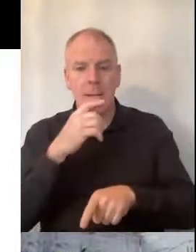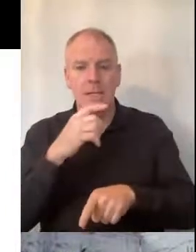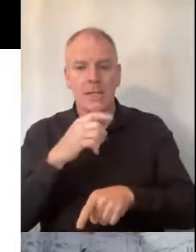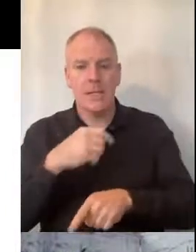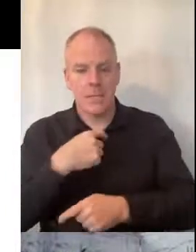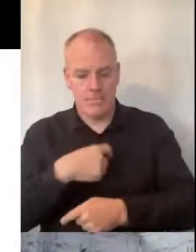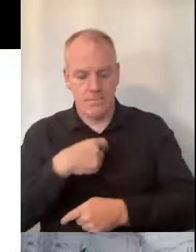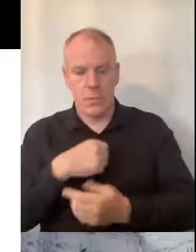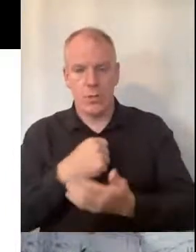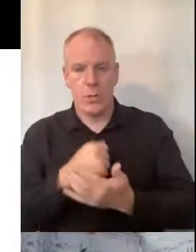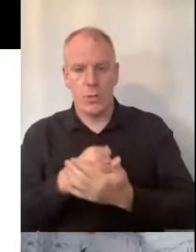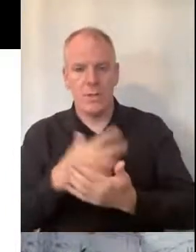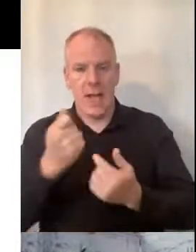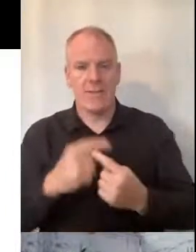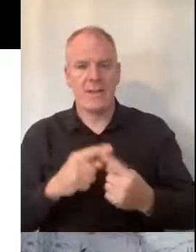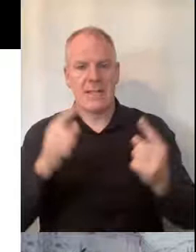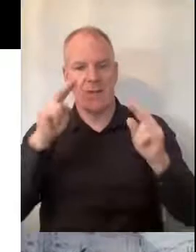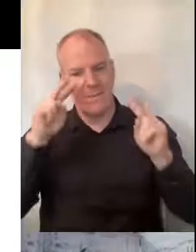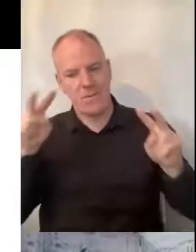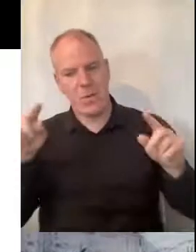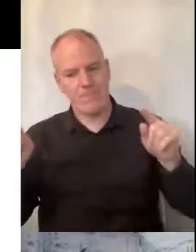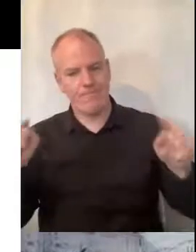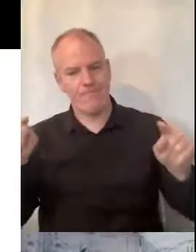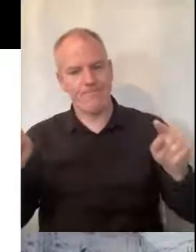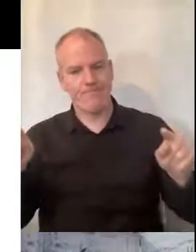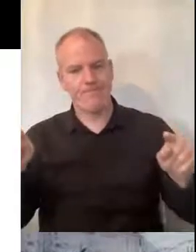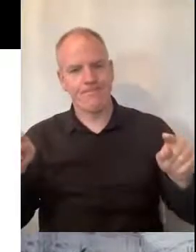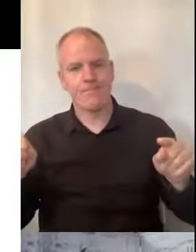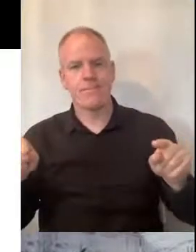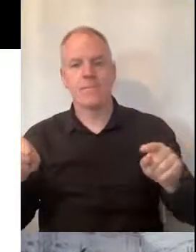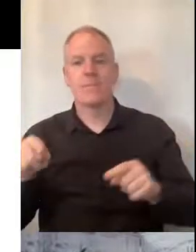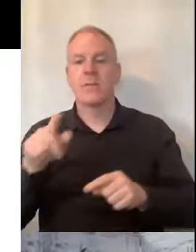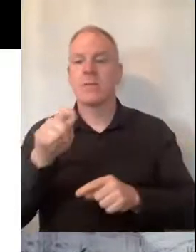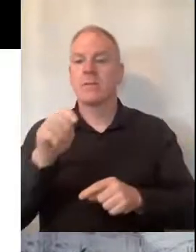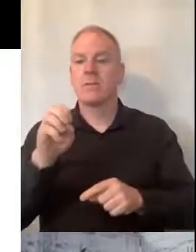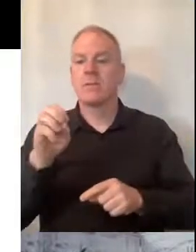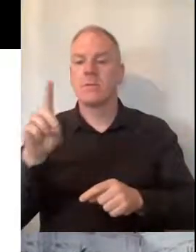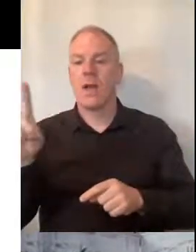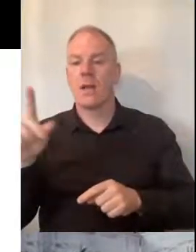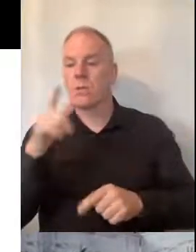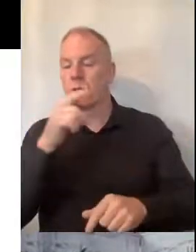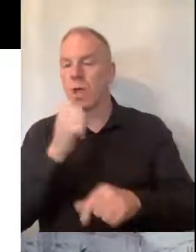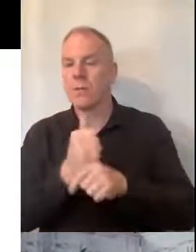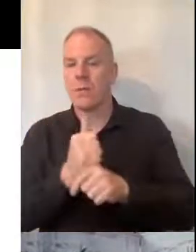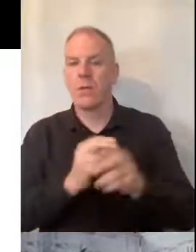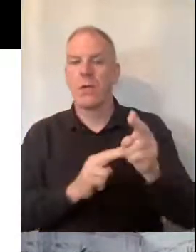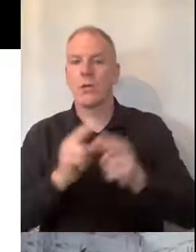that in a completely different way. He talks about this. That you should ban bad design.